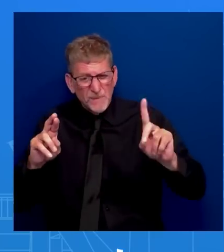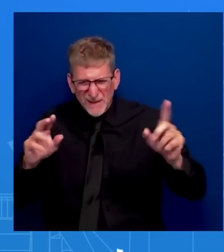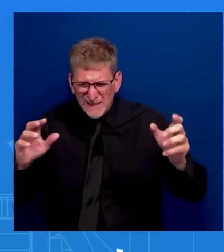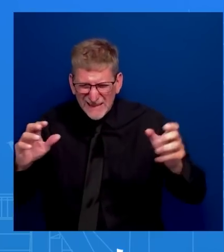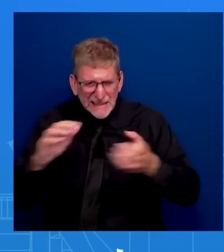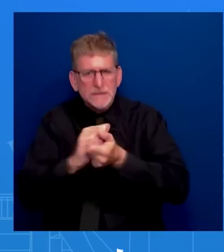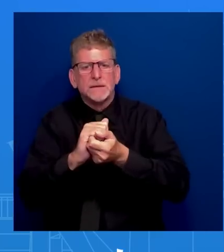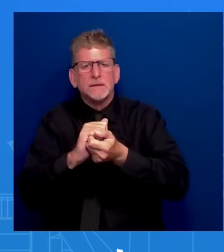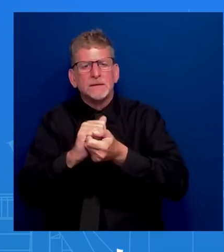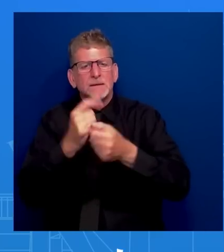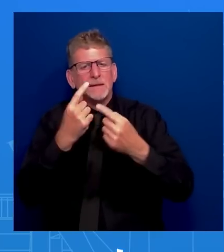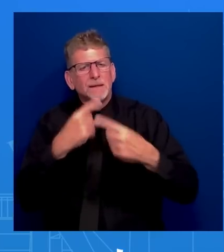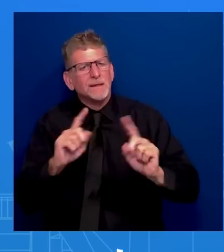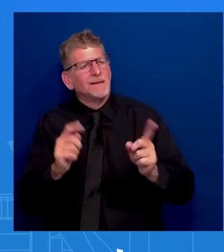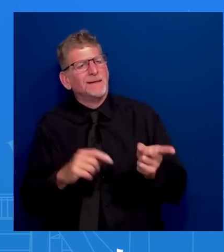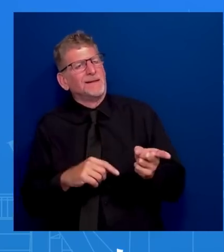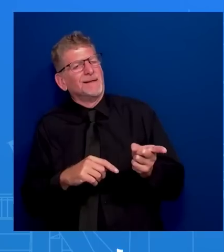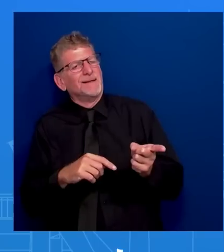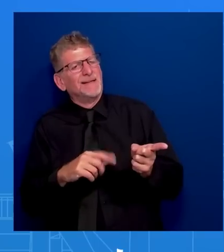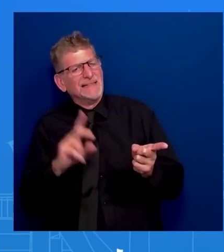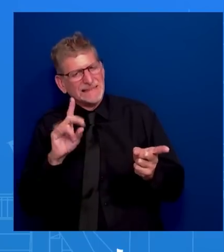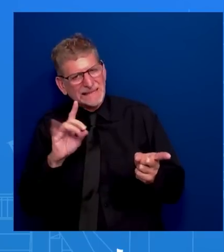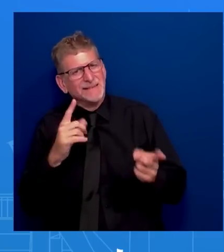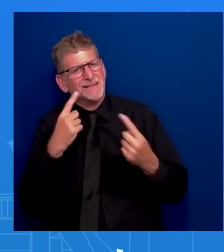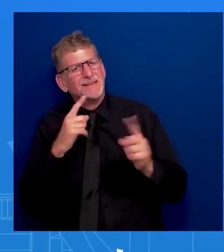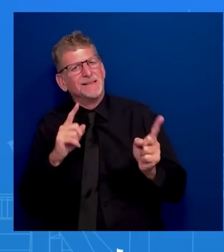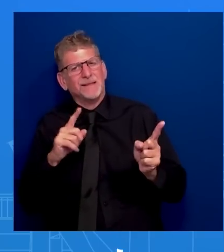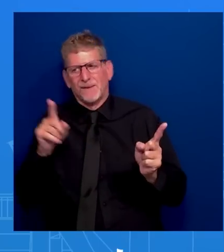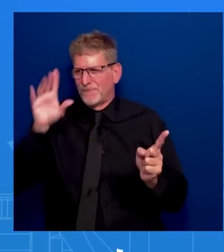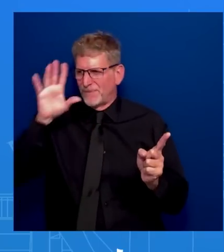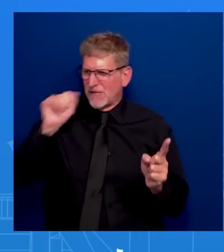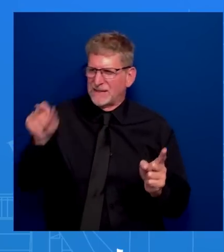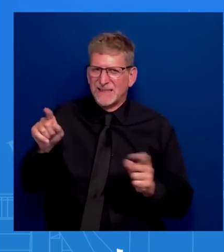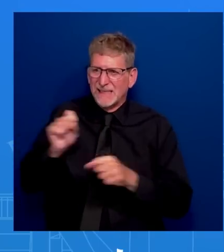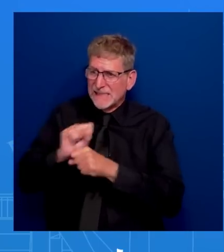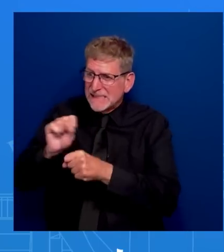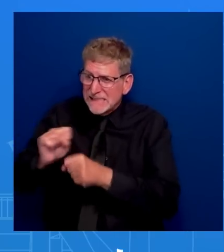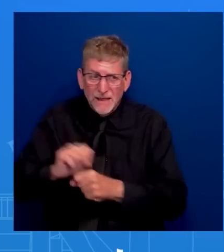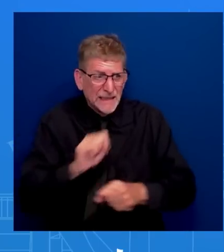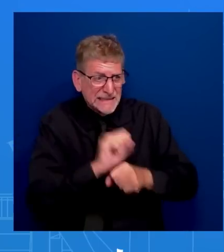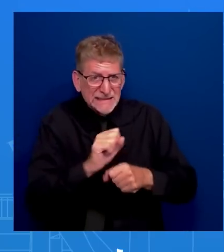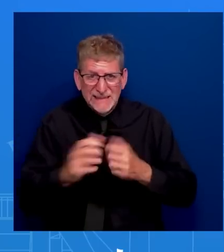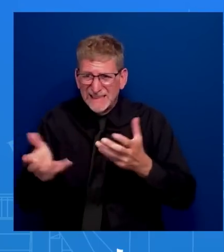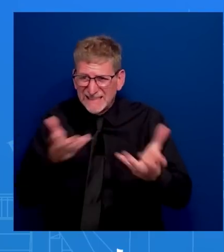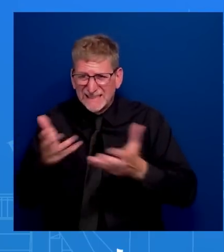that he was able to do that to deliver an infrastructure investment that was historical.